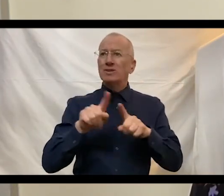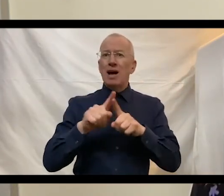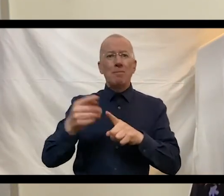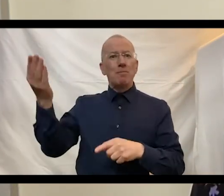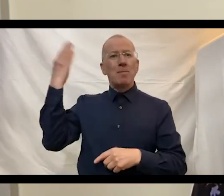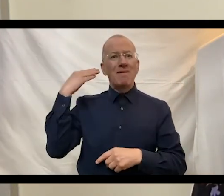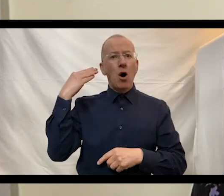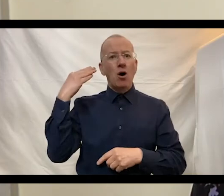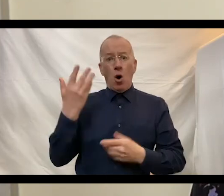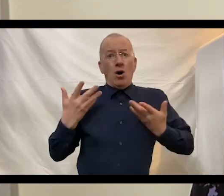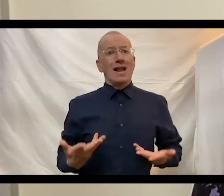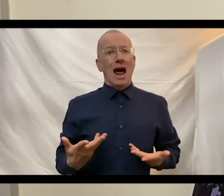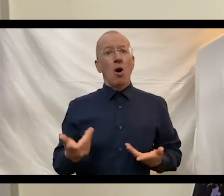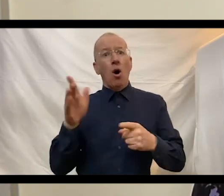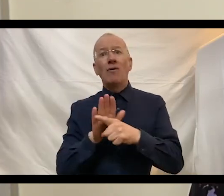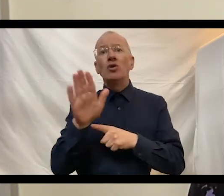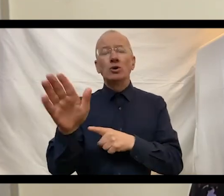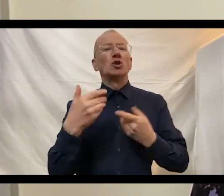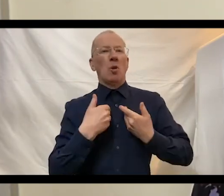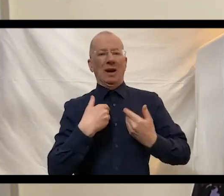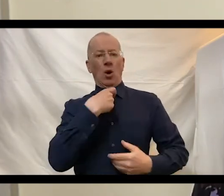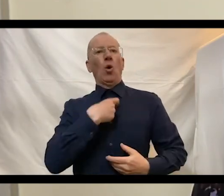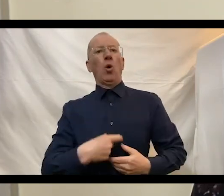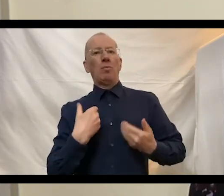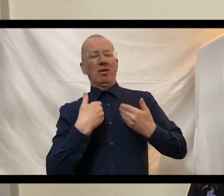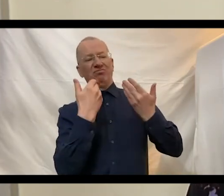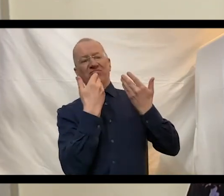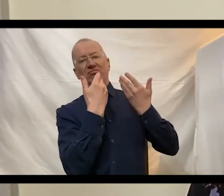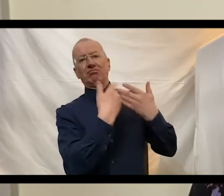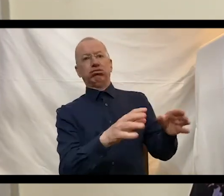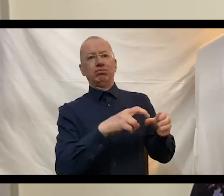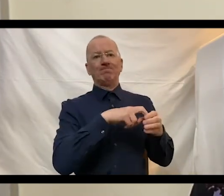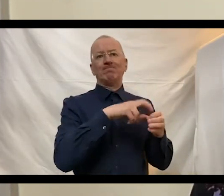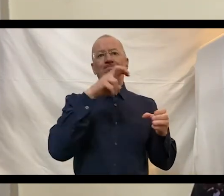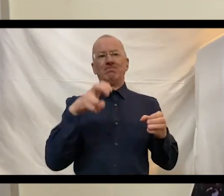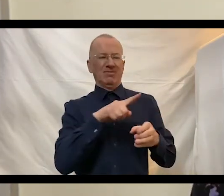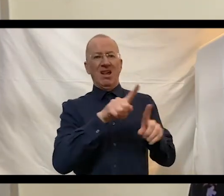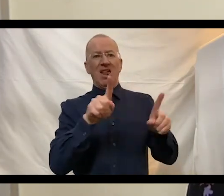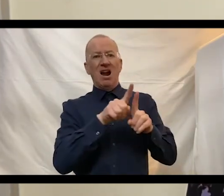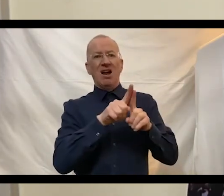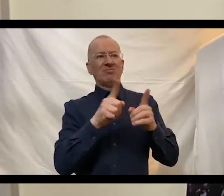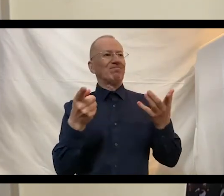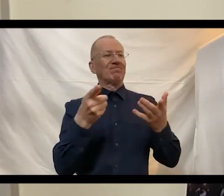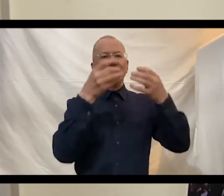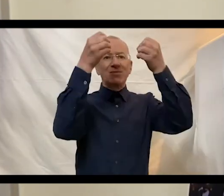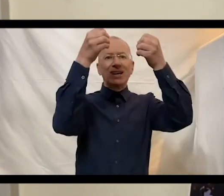I used to be or will be or am, So I abandon being human,